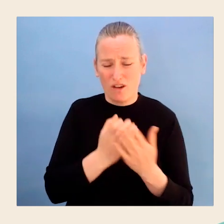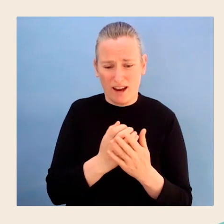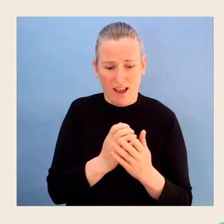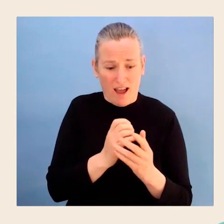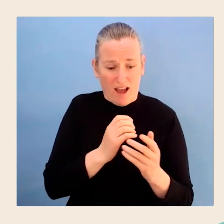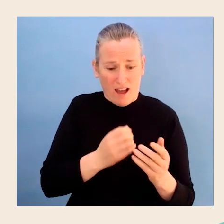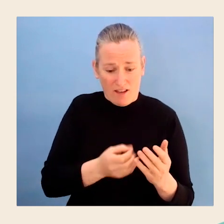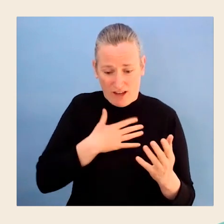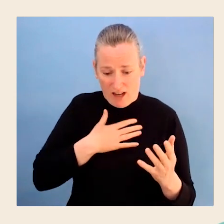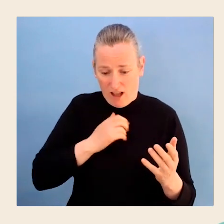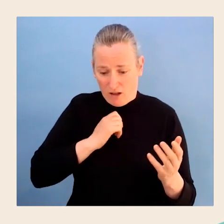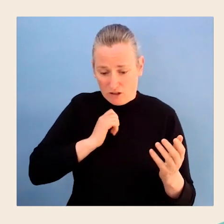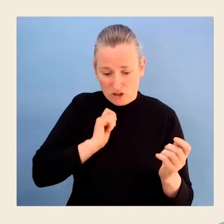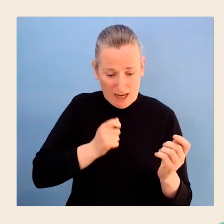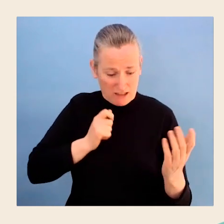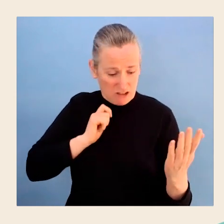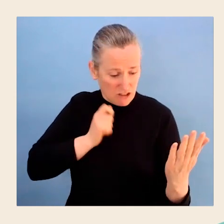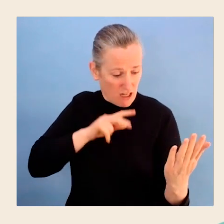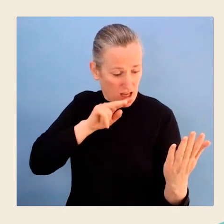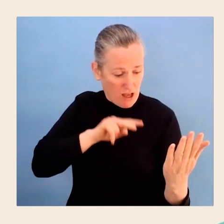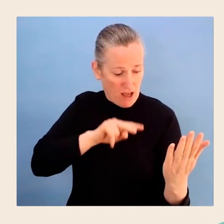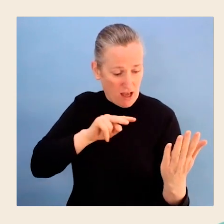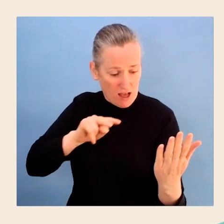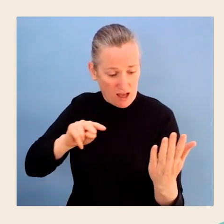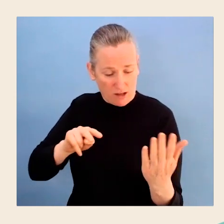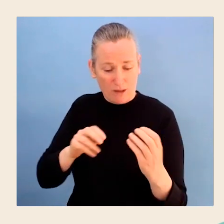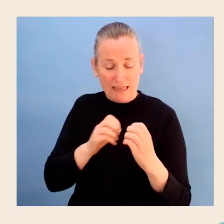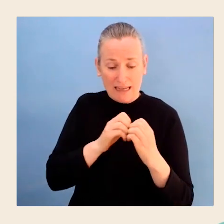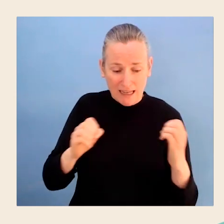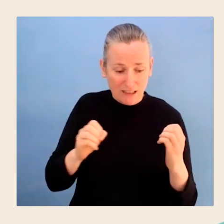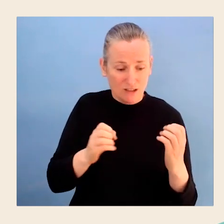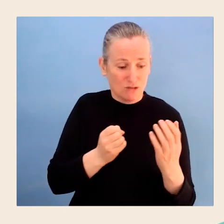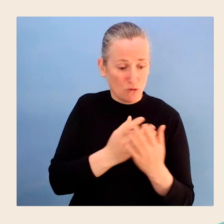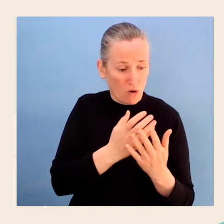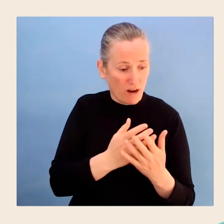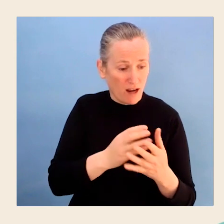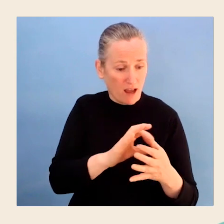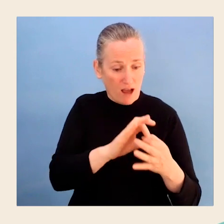and what each piece brings to the whole collection overall